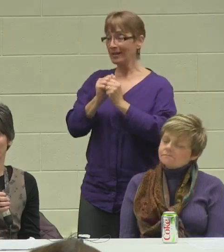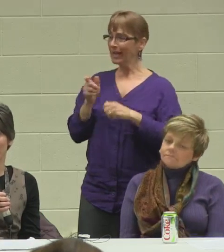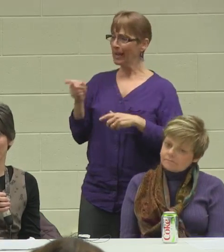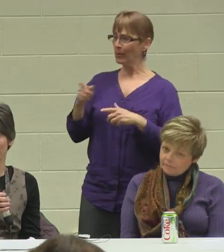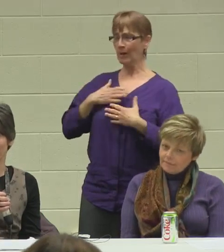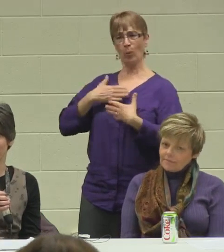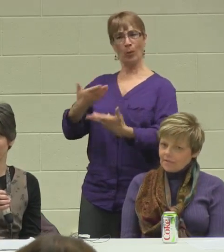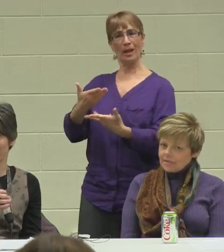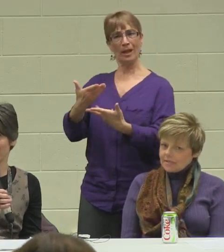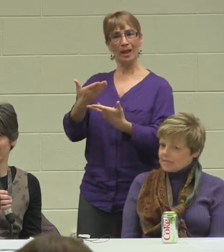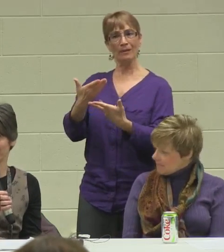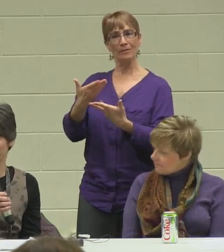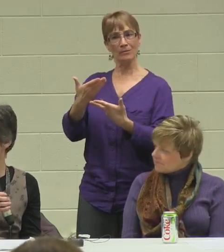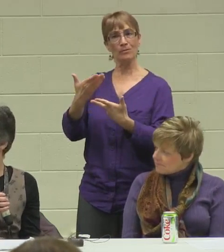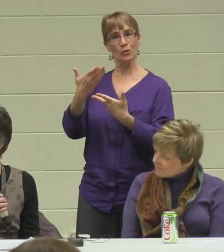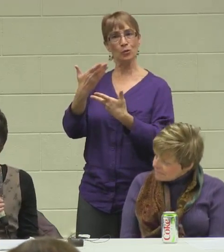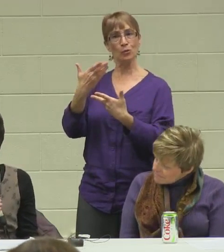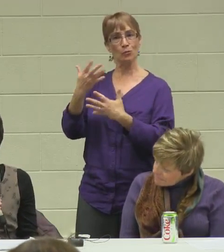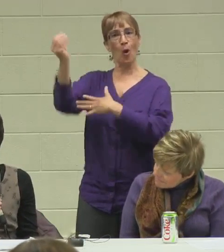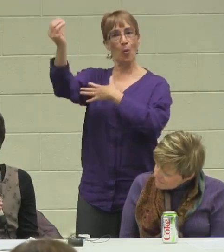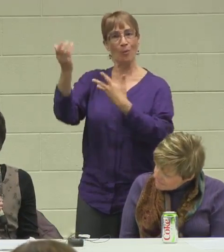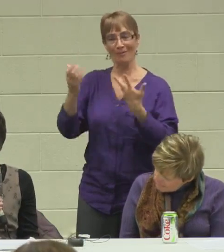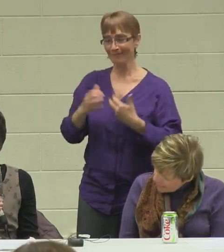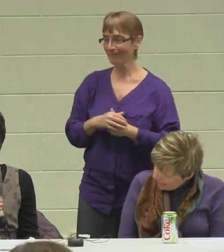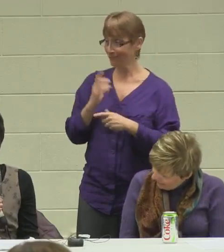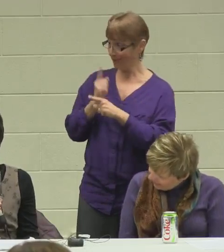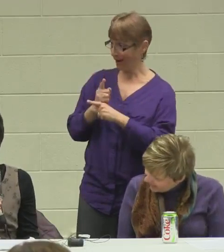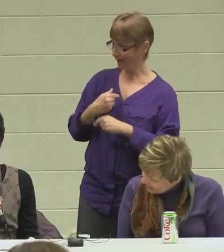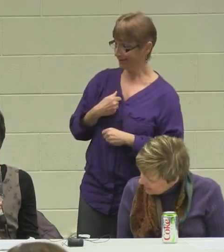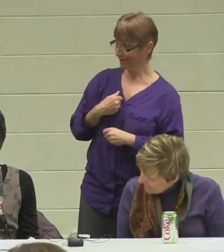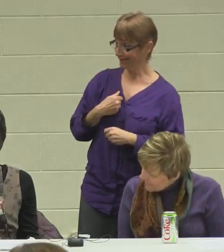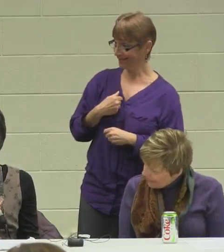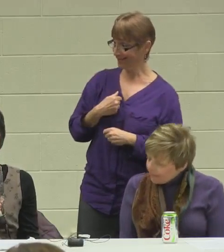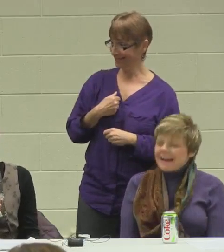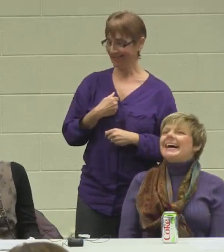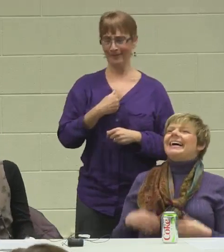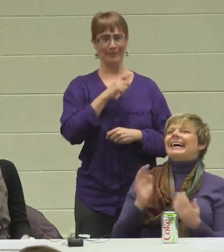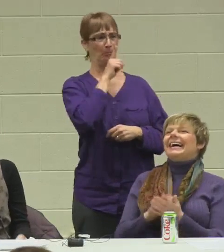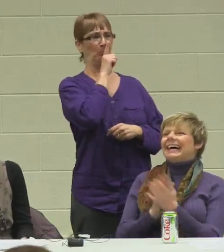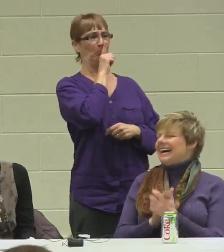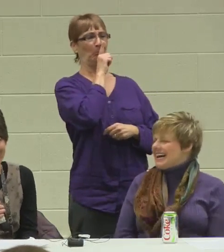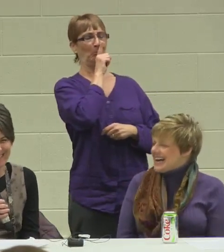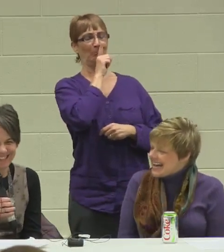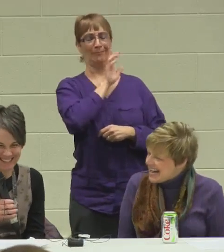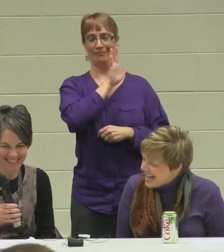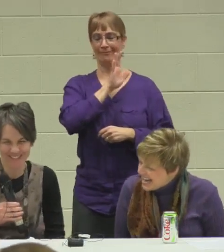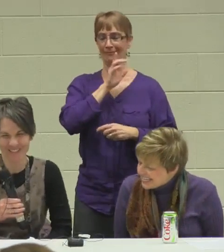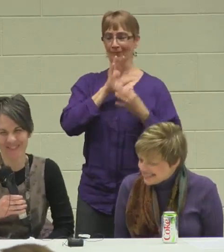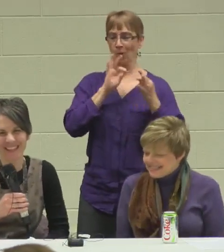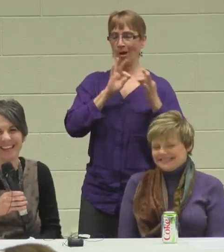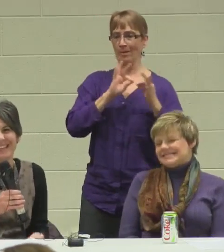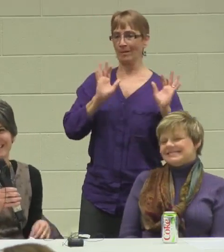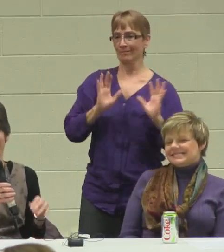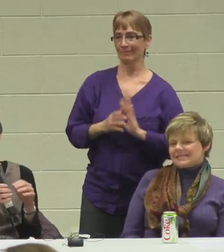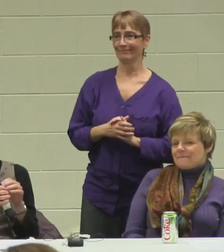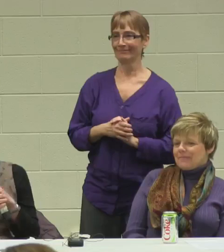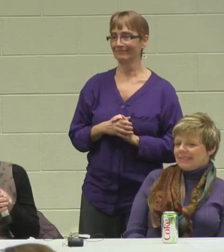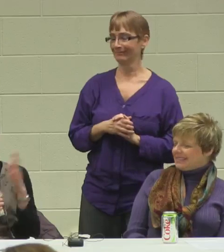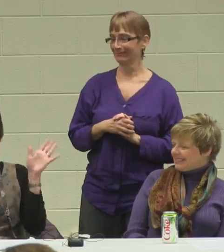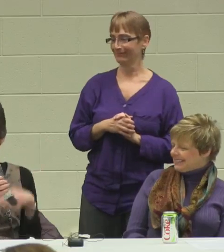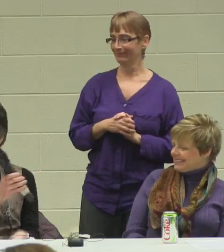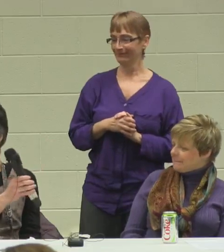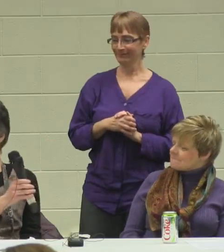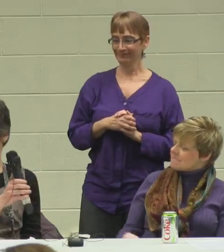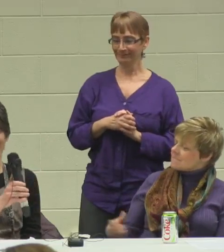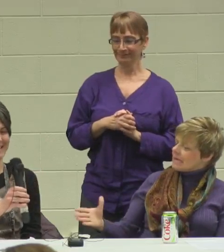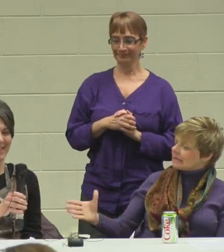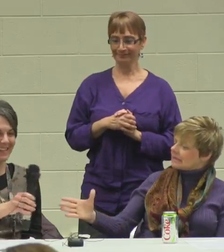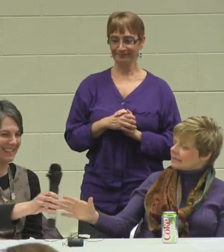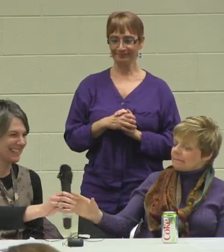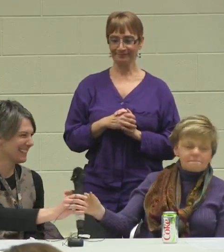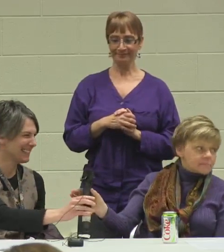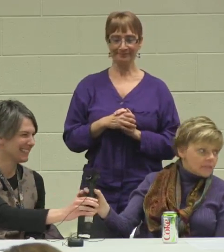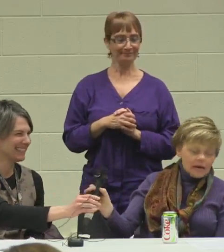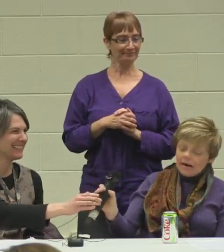to probably go. Right? "I plead the Fifth."